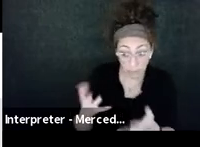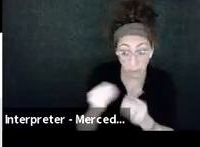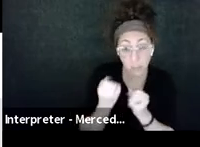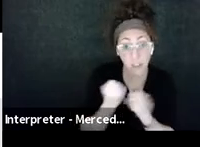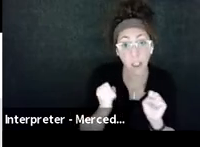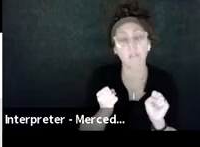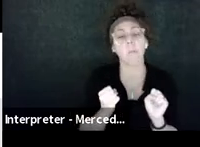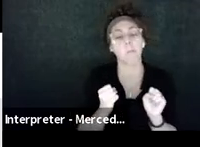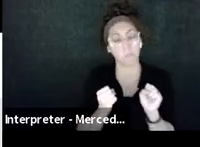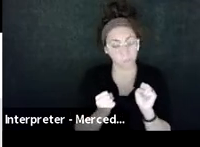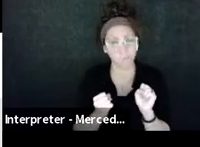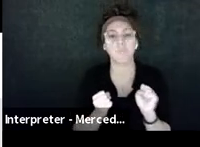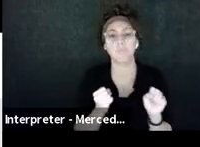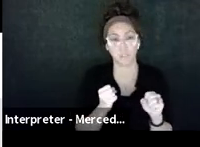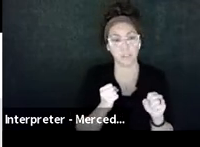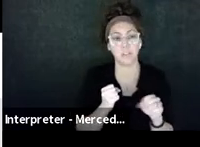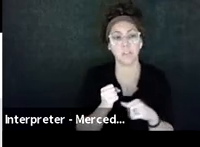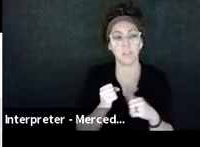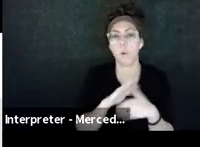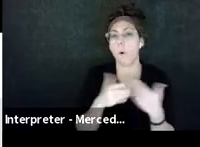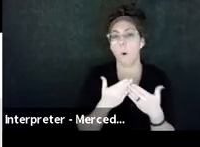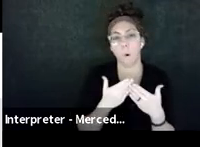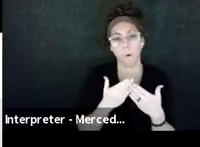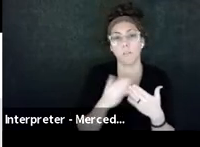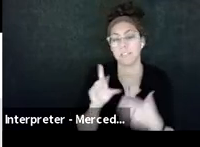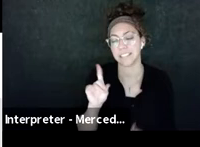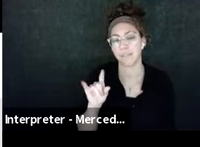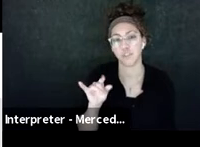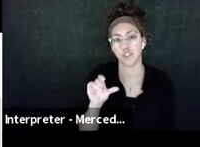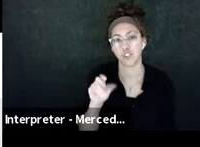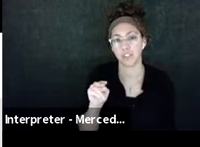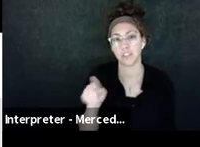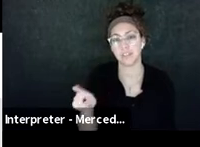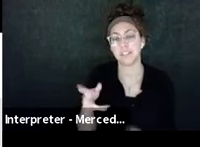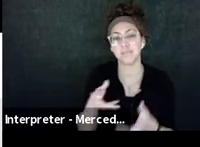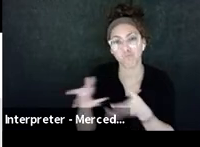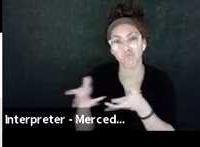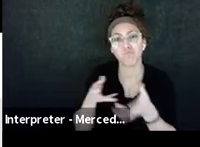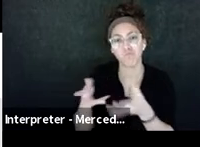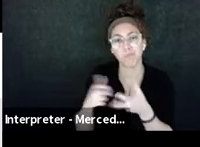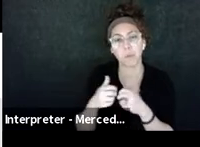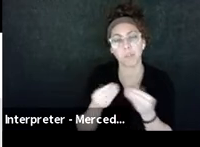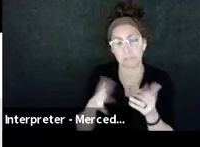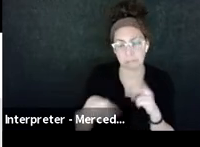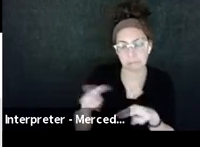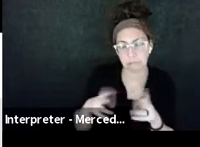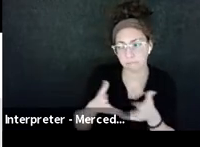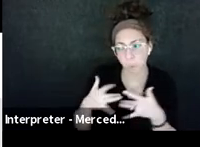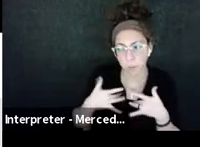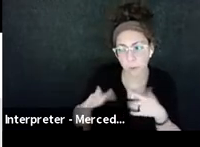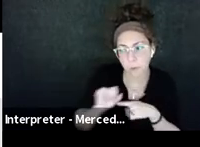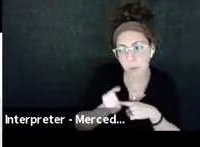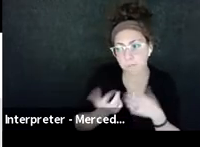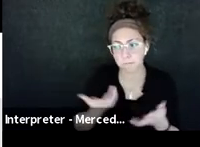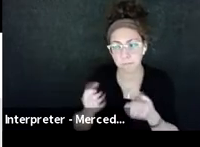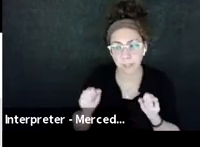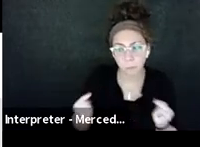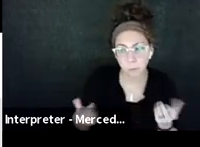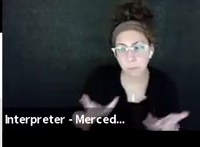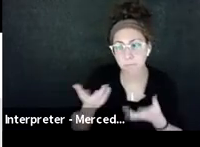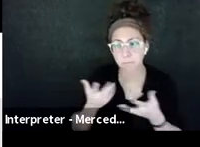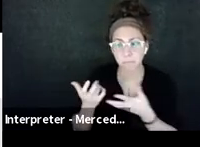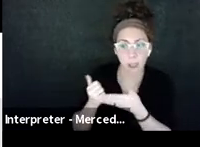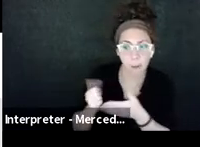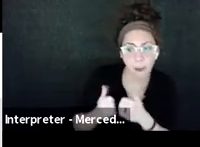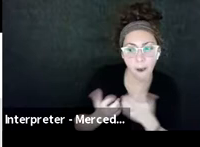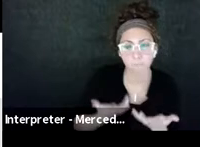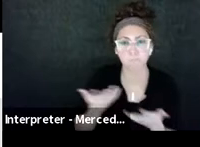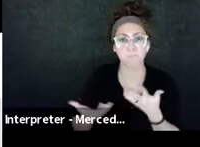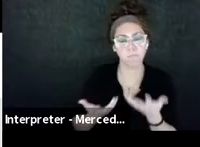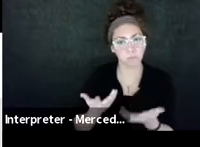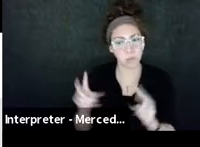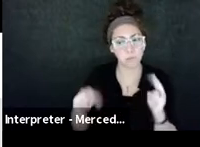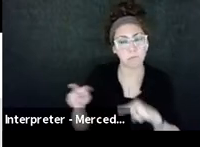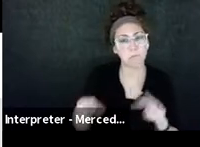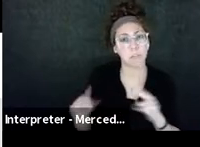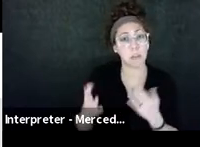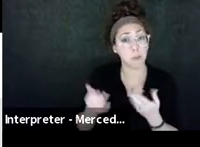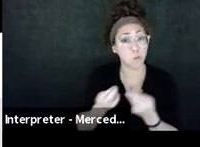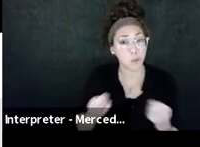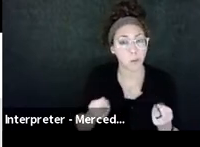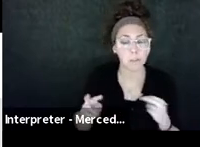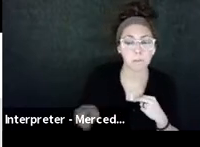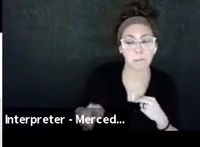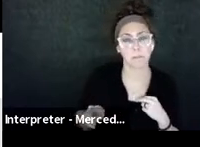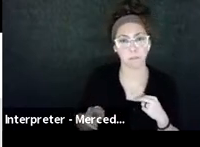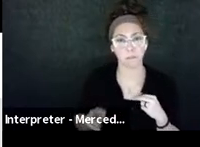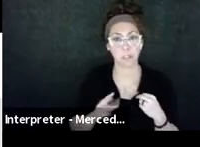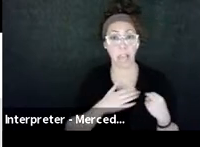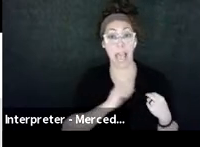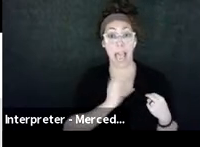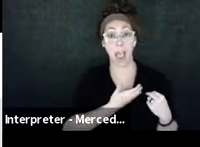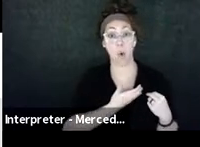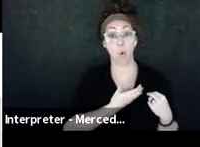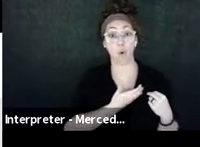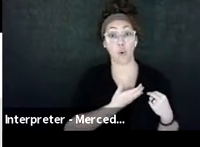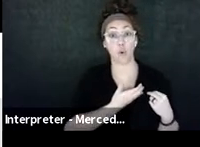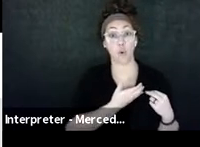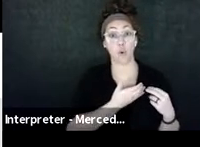maria.rodriguez: All of the exercise will practice live version, it's more in depth conversation and problem solving conversation we have with the client to basically look just the they have any other resources. Before we start tapping into or home or coordinated entry resources that we have